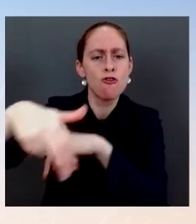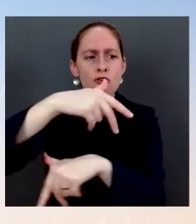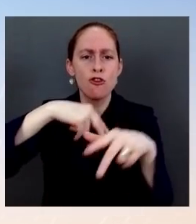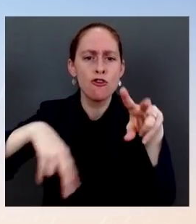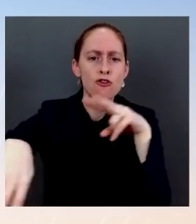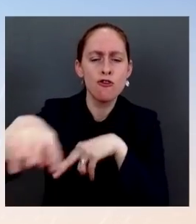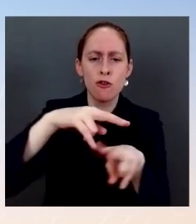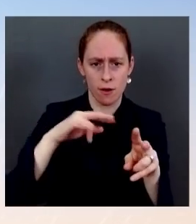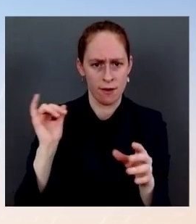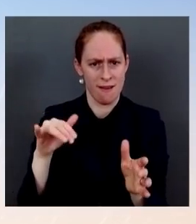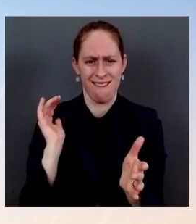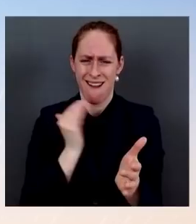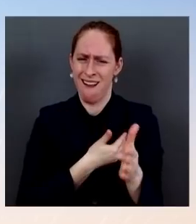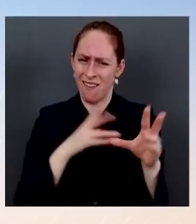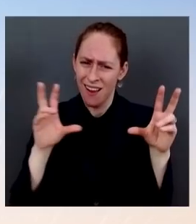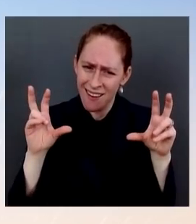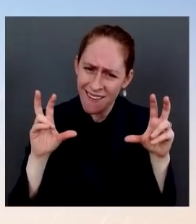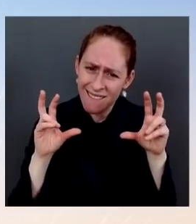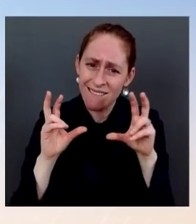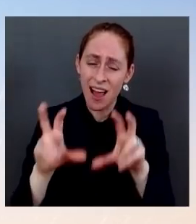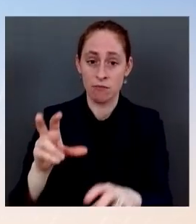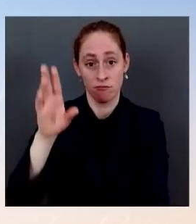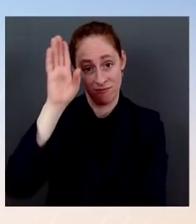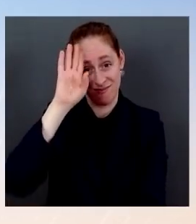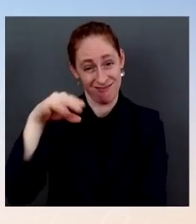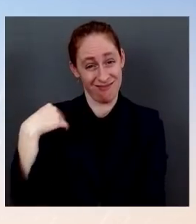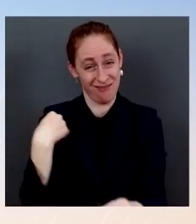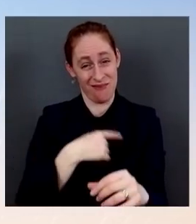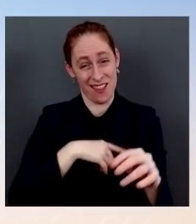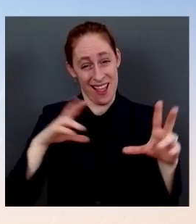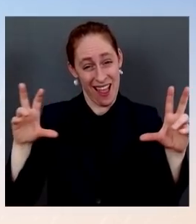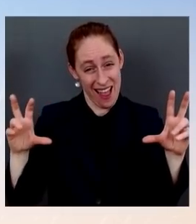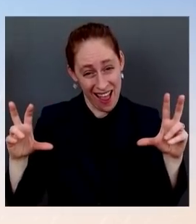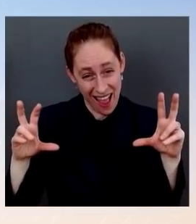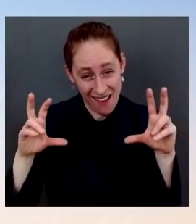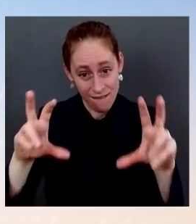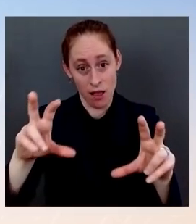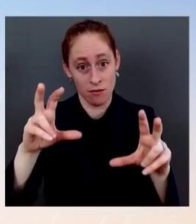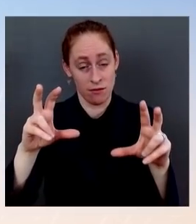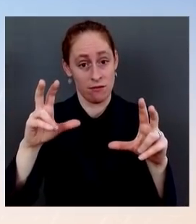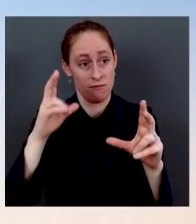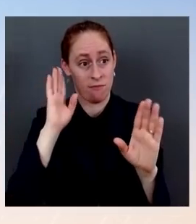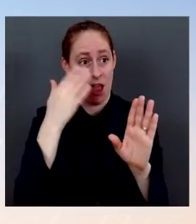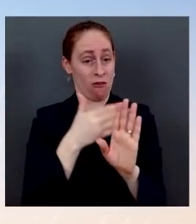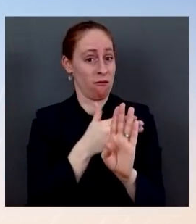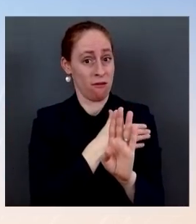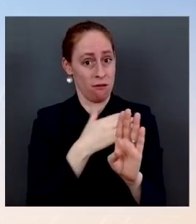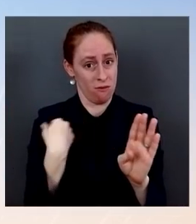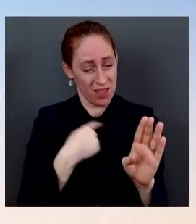The Press: And so, just, if I may -- final one. If the President is giving big cities historic levels of funding and members of Congress